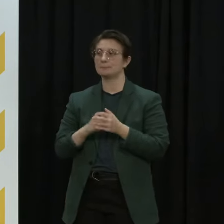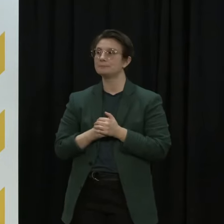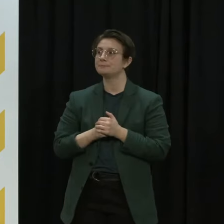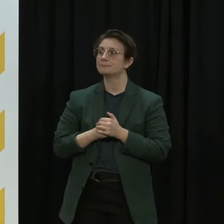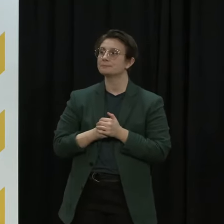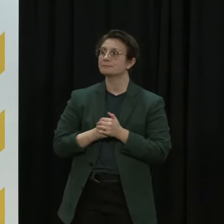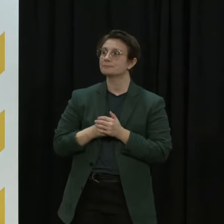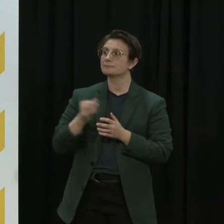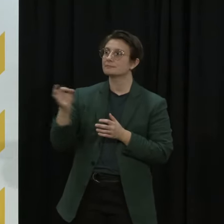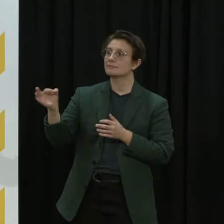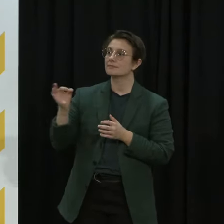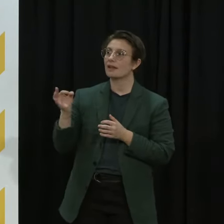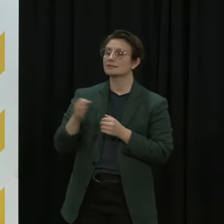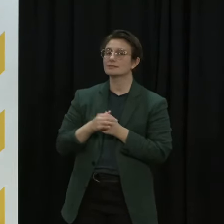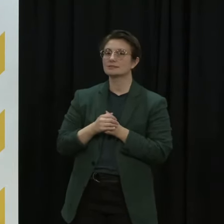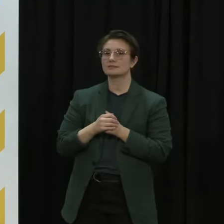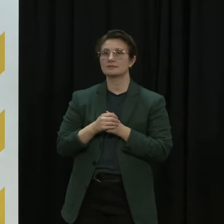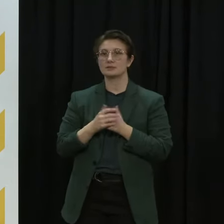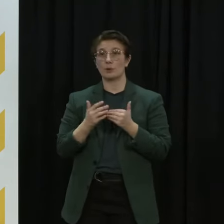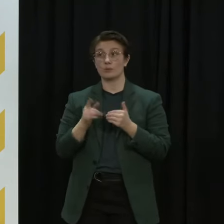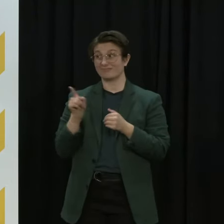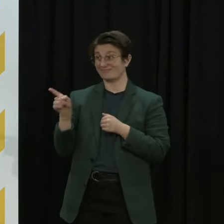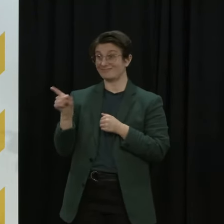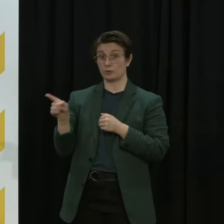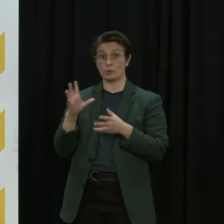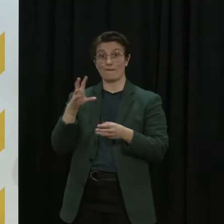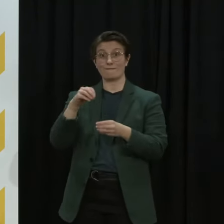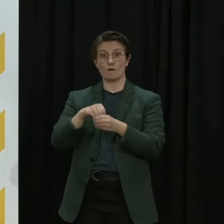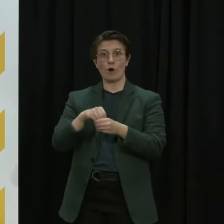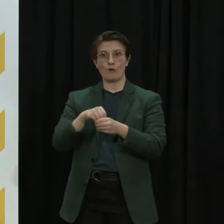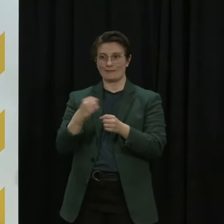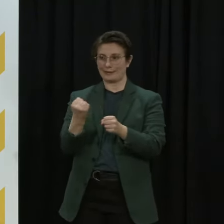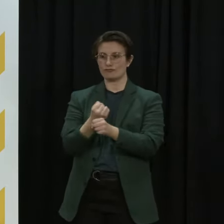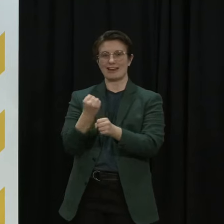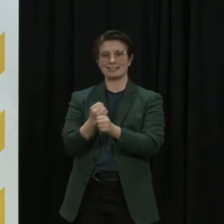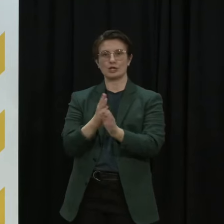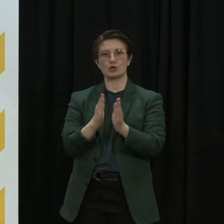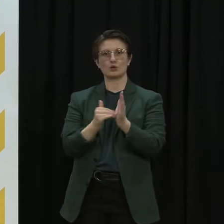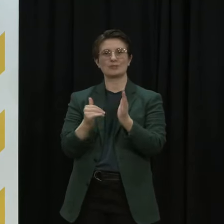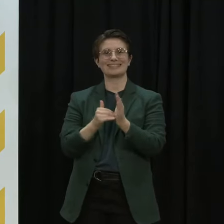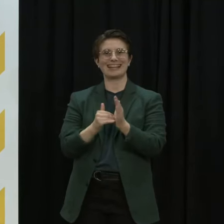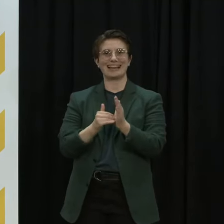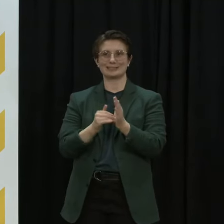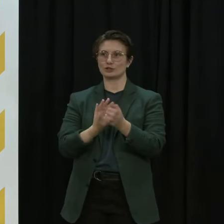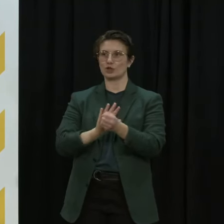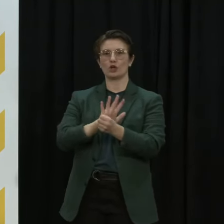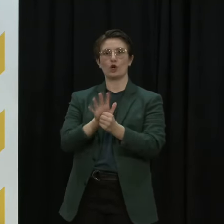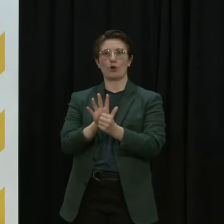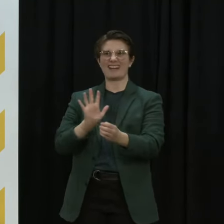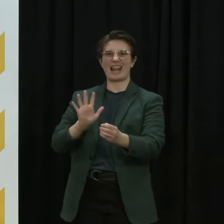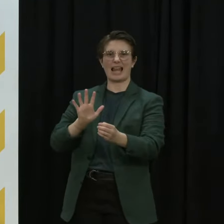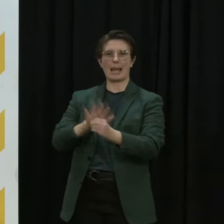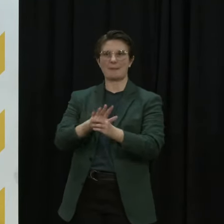A small minority, for example the lab of Prof Murdoch Watson, is still under the district